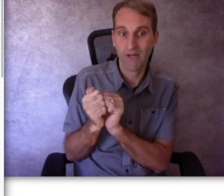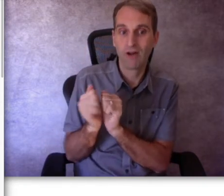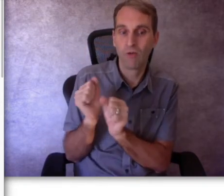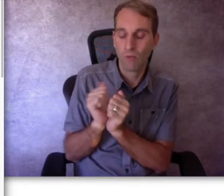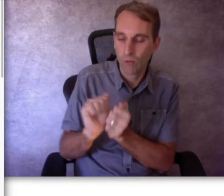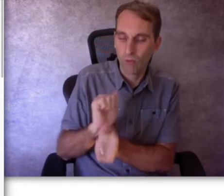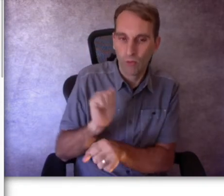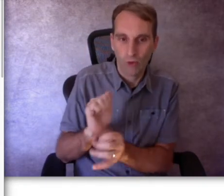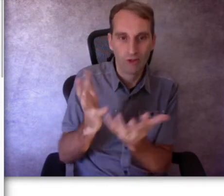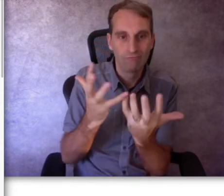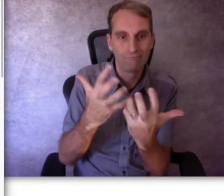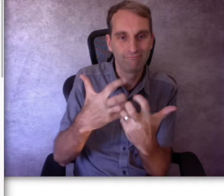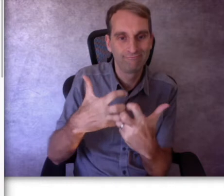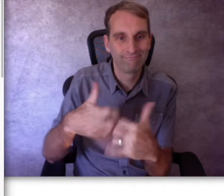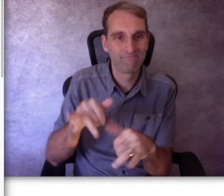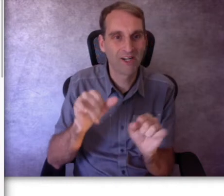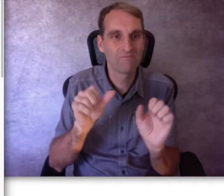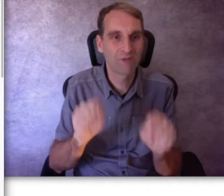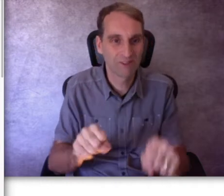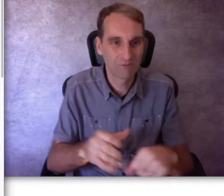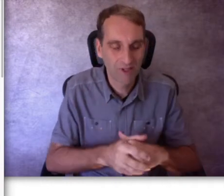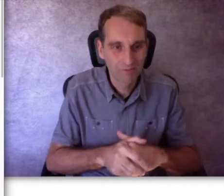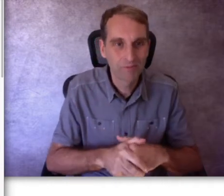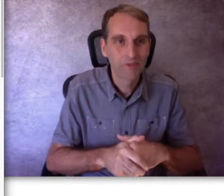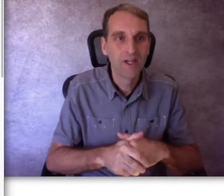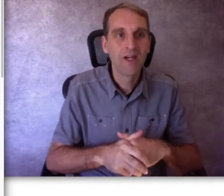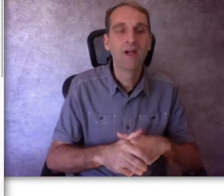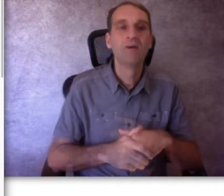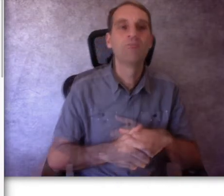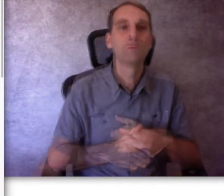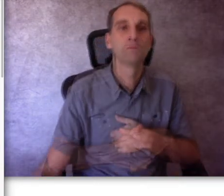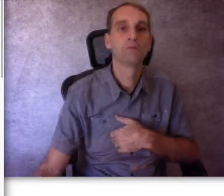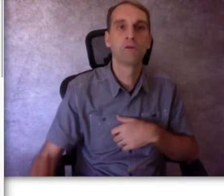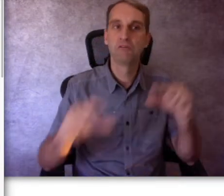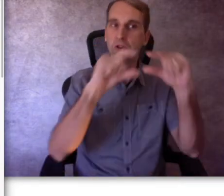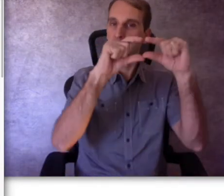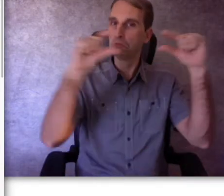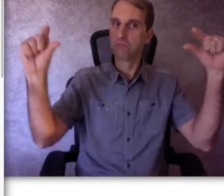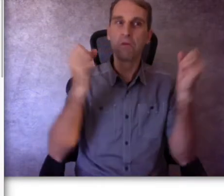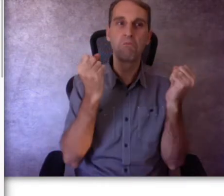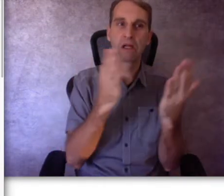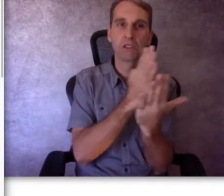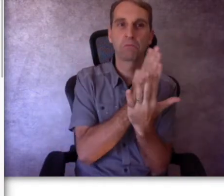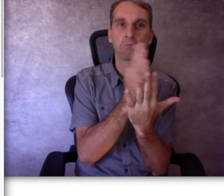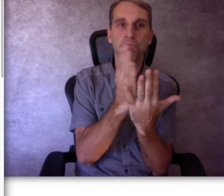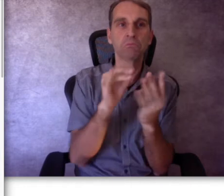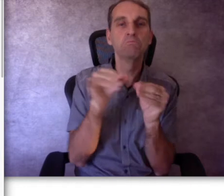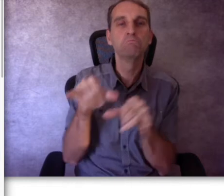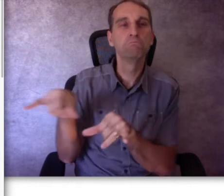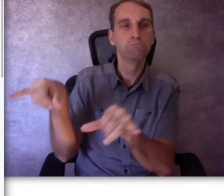Together, we were able to get everything lined up and worked out to make this possible. If you look at the toolbar, you're going to see many